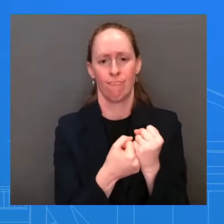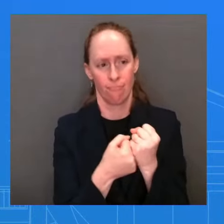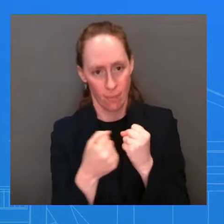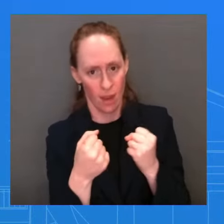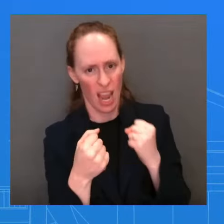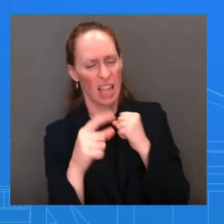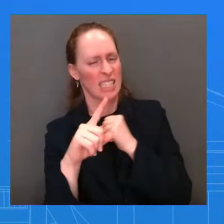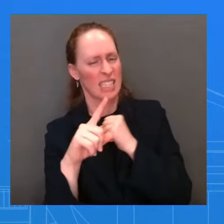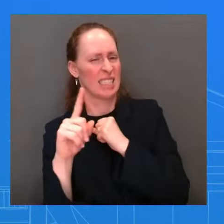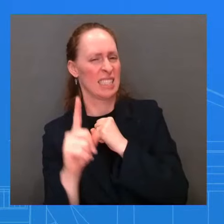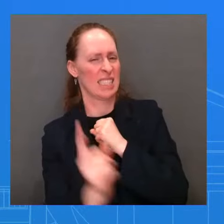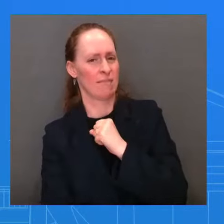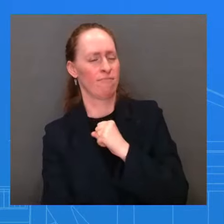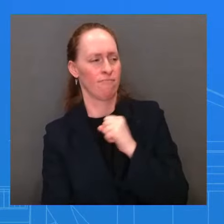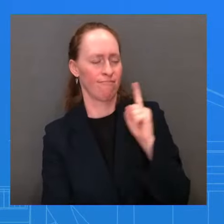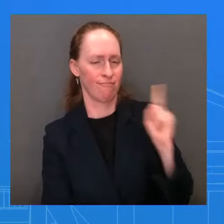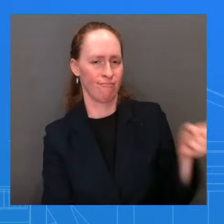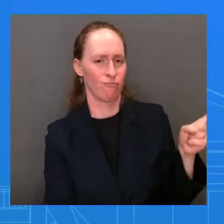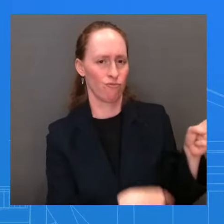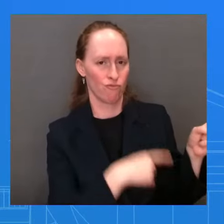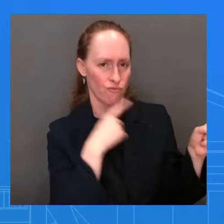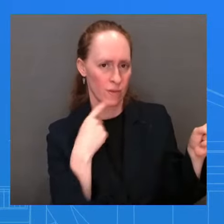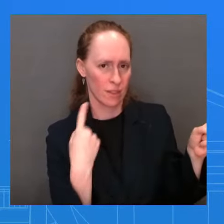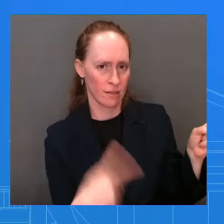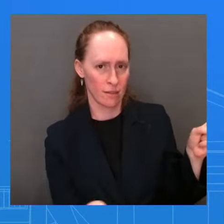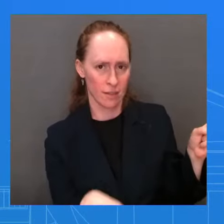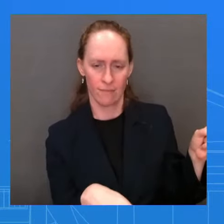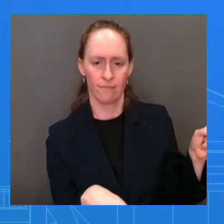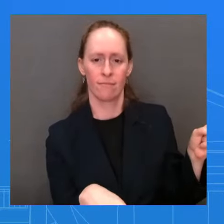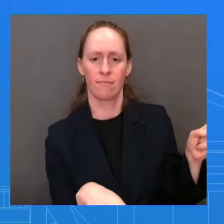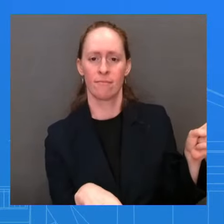and non-lethal assistance. The ROK has also taken steps